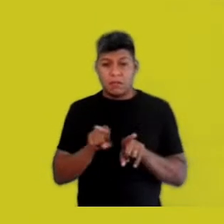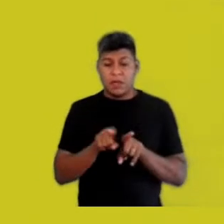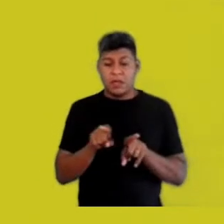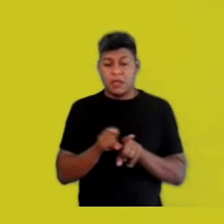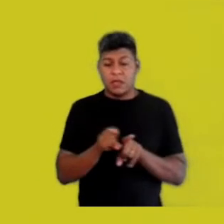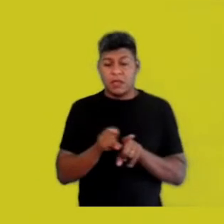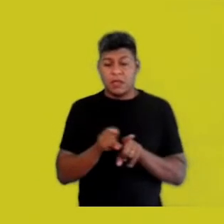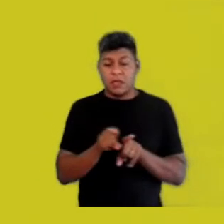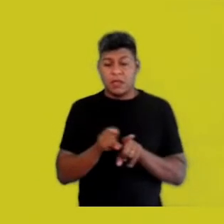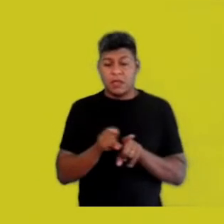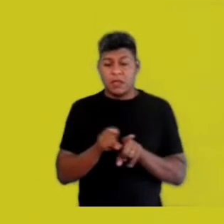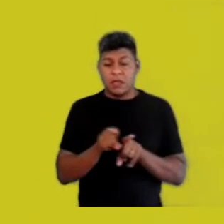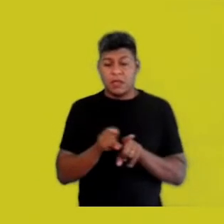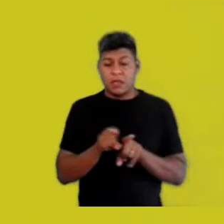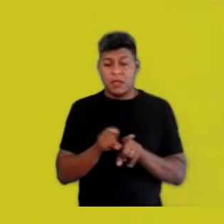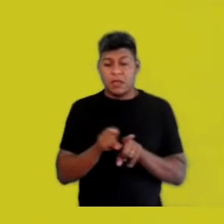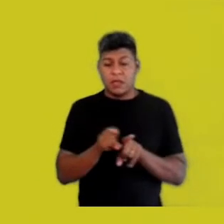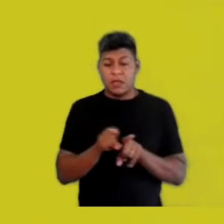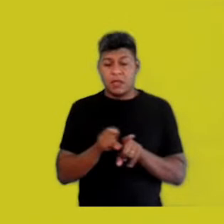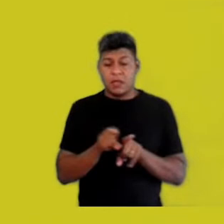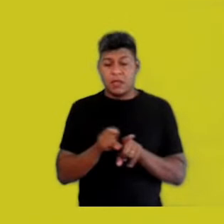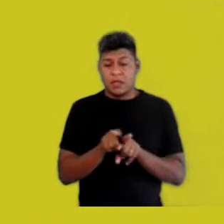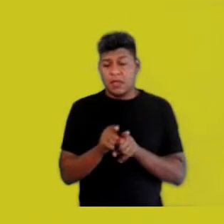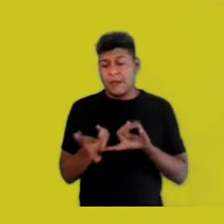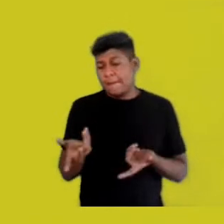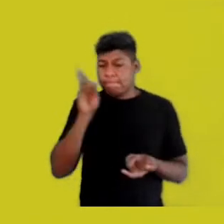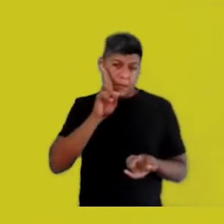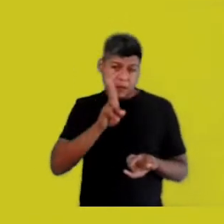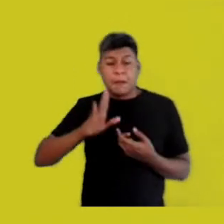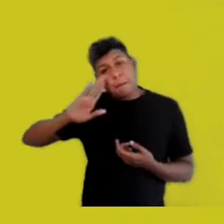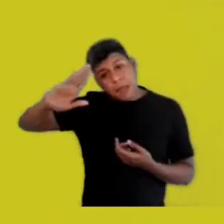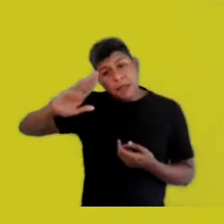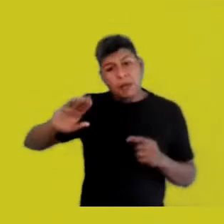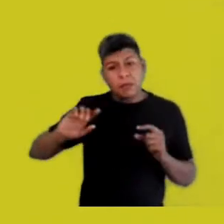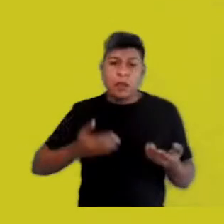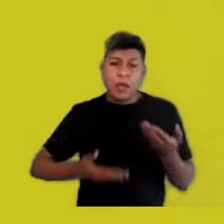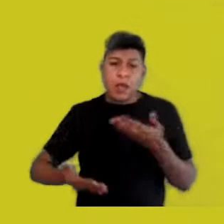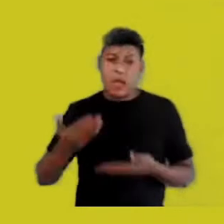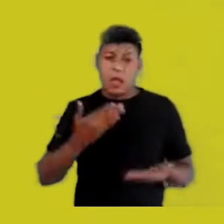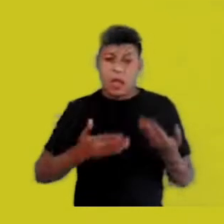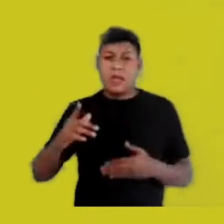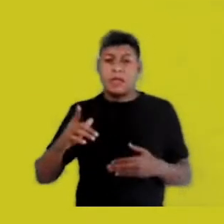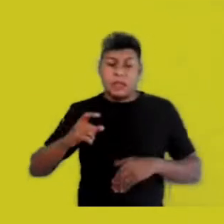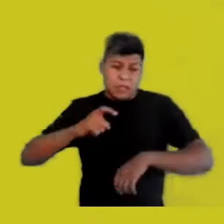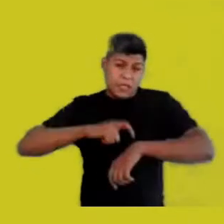And, most of all, the relation with time and obligation.